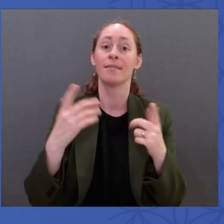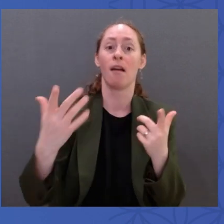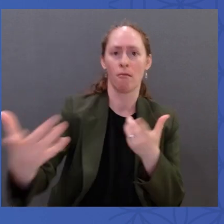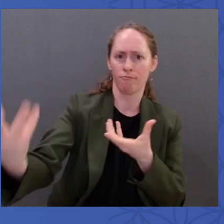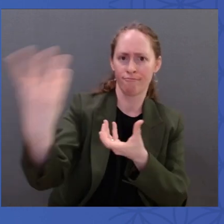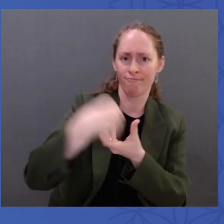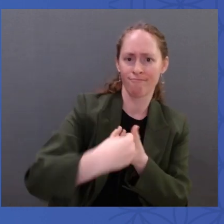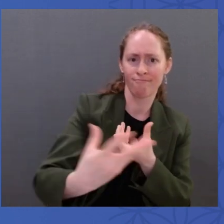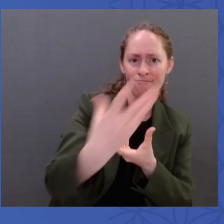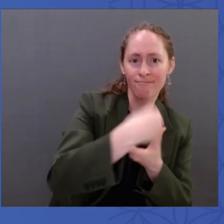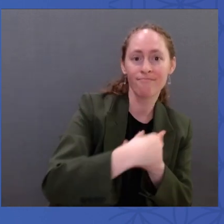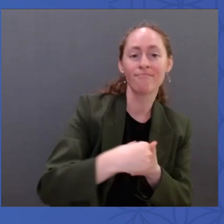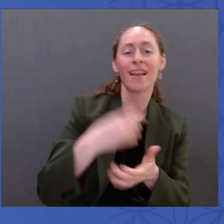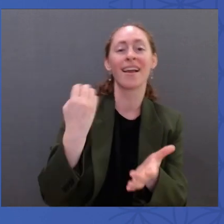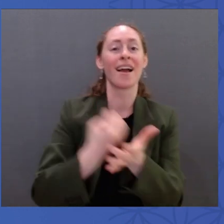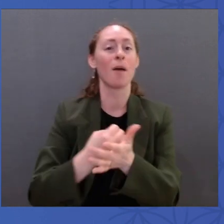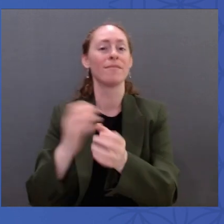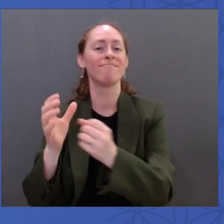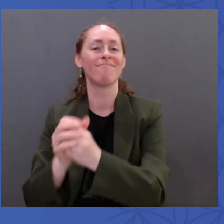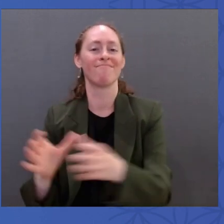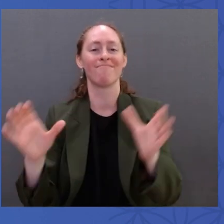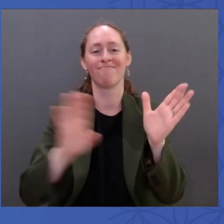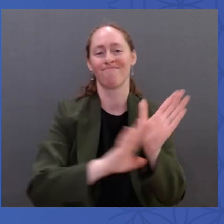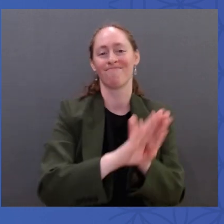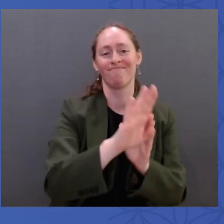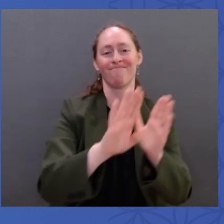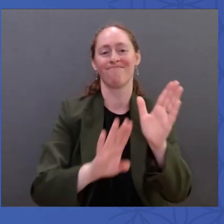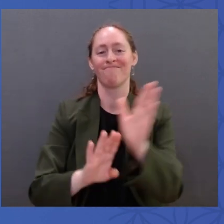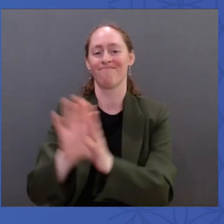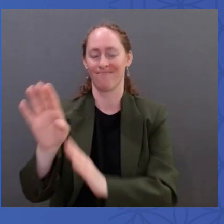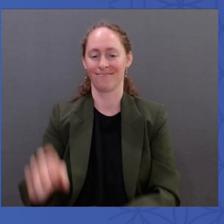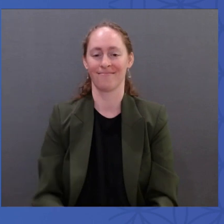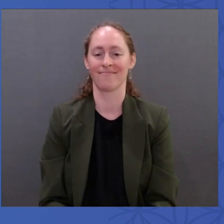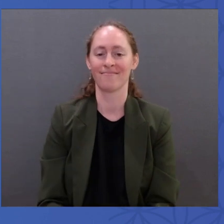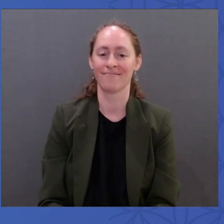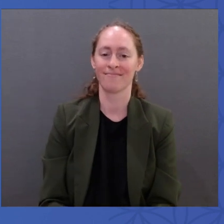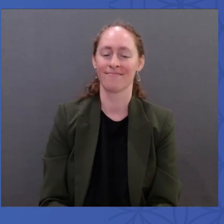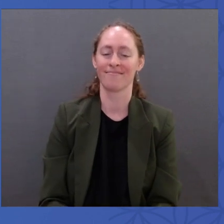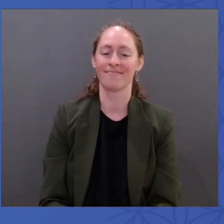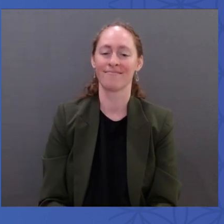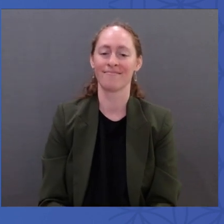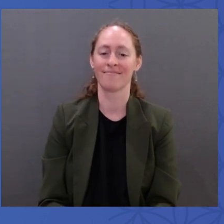in an interconnected and prosperous region. In closing, we look forward